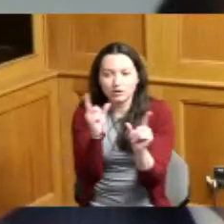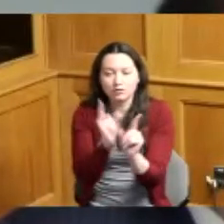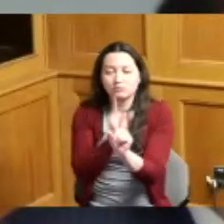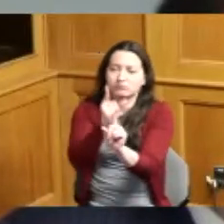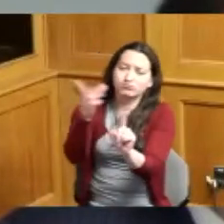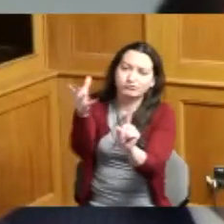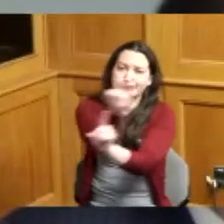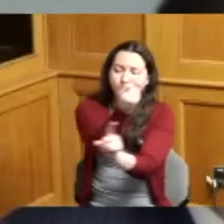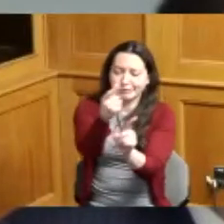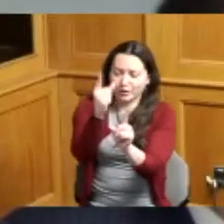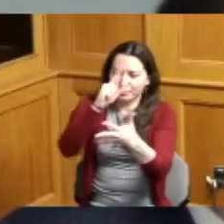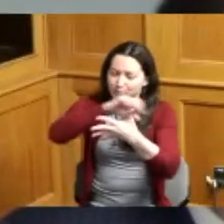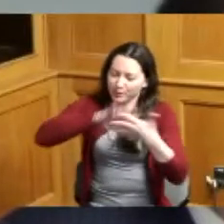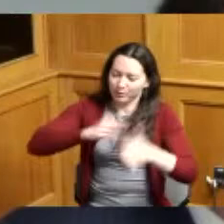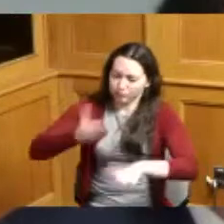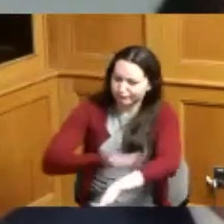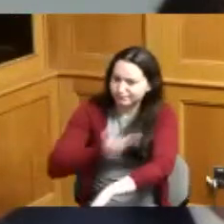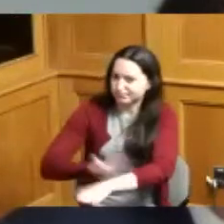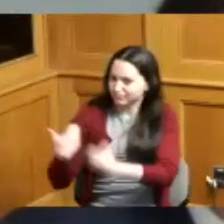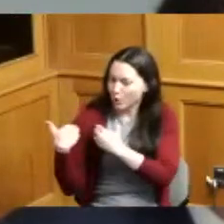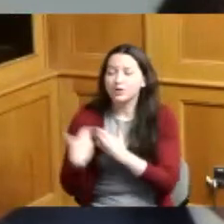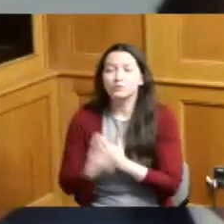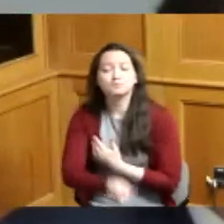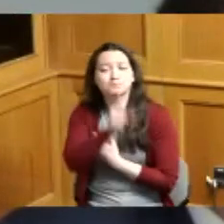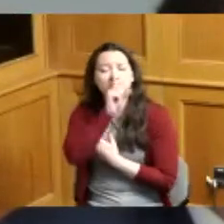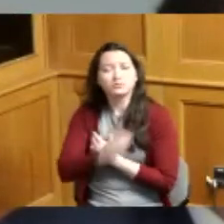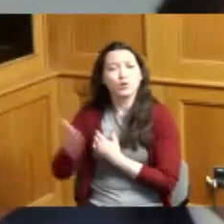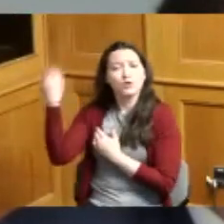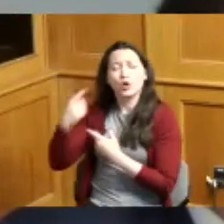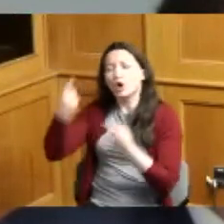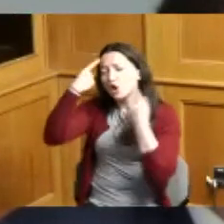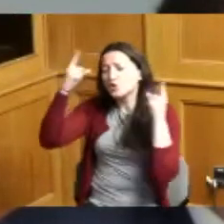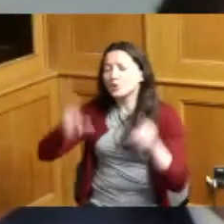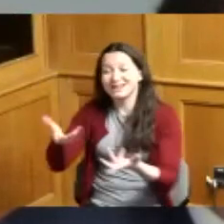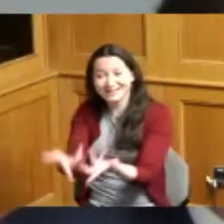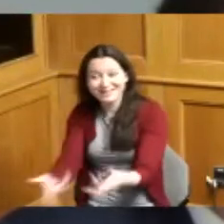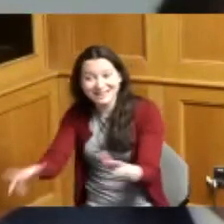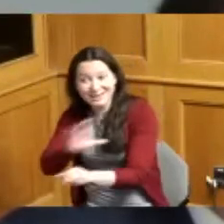of these stadium renovations so as before the agreement simply listed the stadium authority